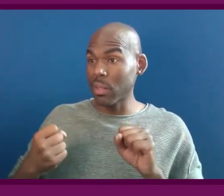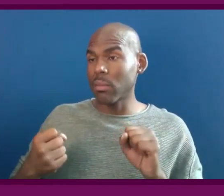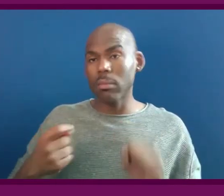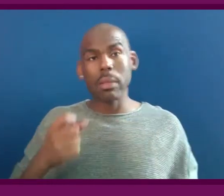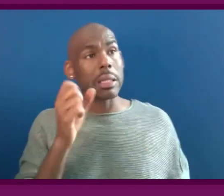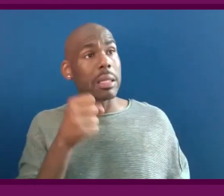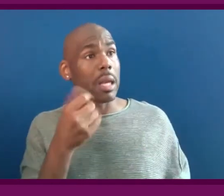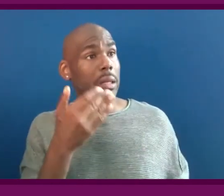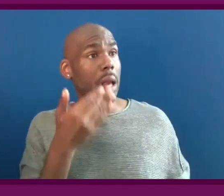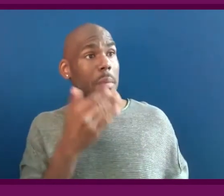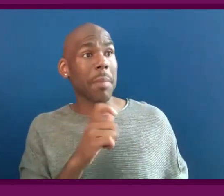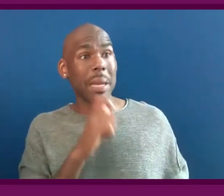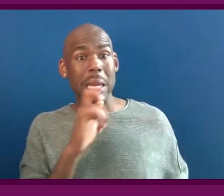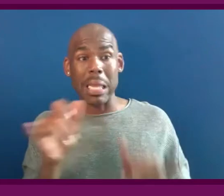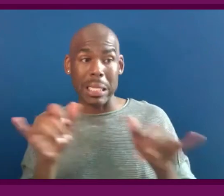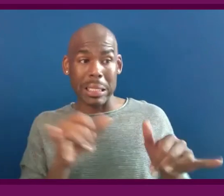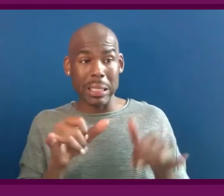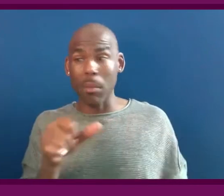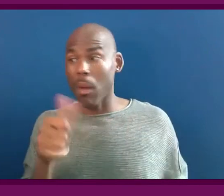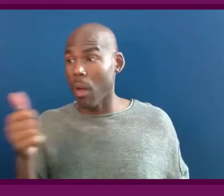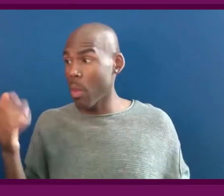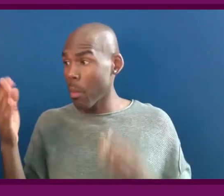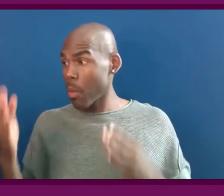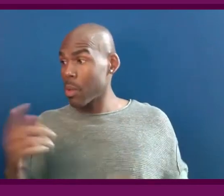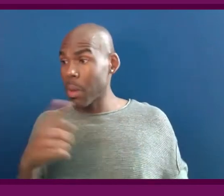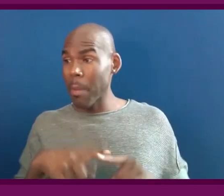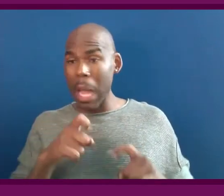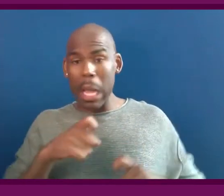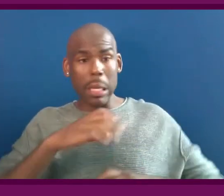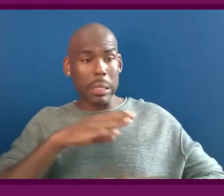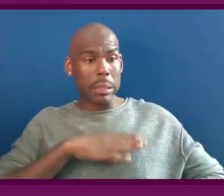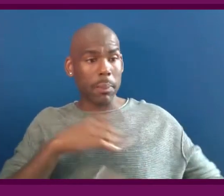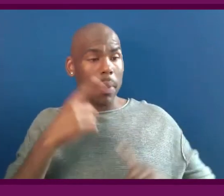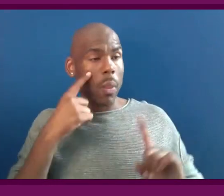I may not do it the same as somebody else, but I can still meet these goals."